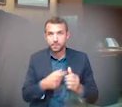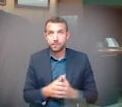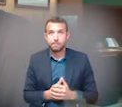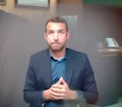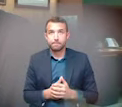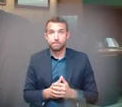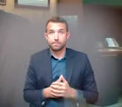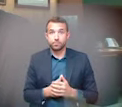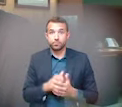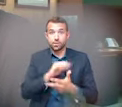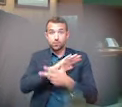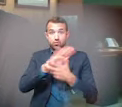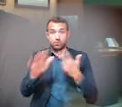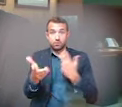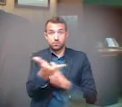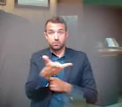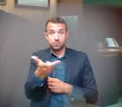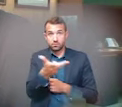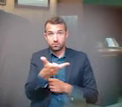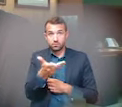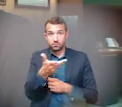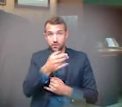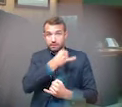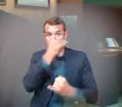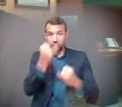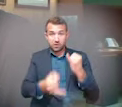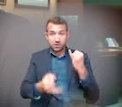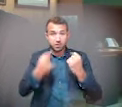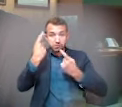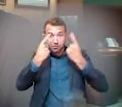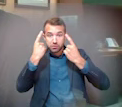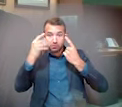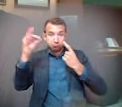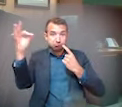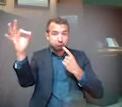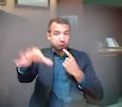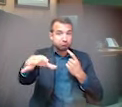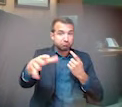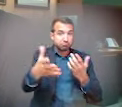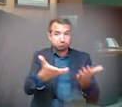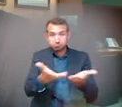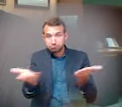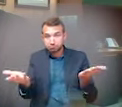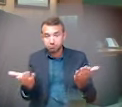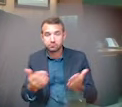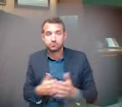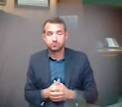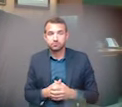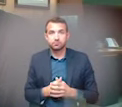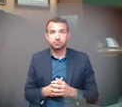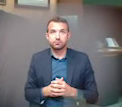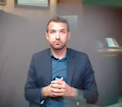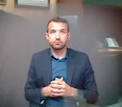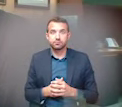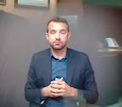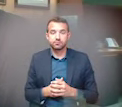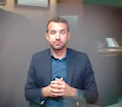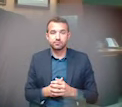of you, are there any final thoughts that you want to make sure that we have on the record as it were?